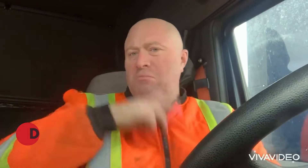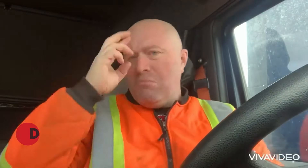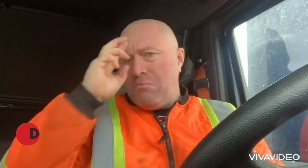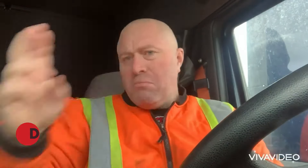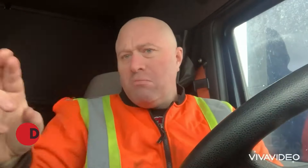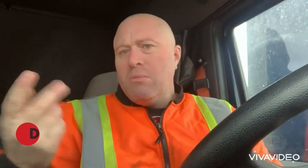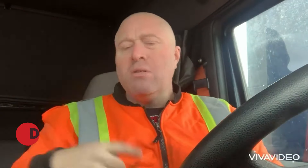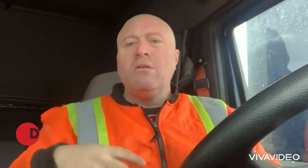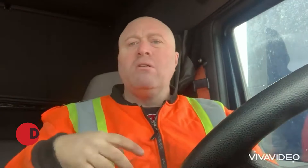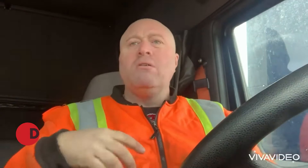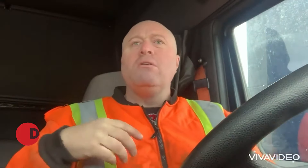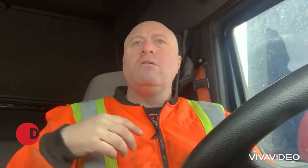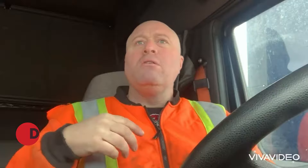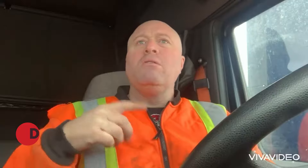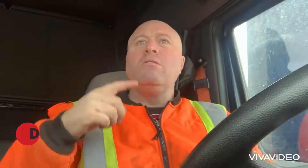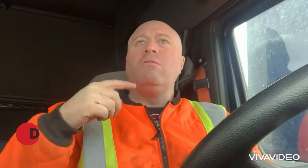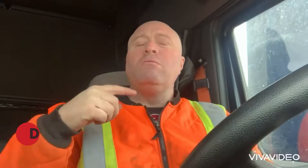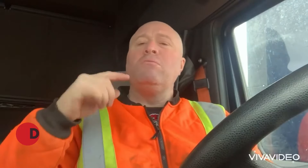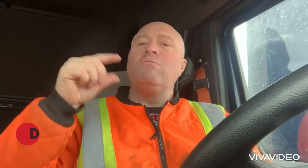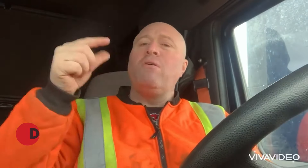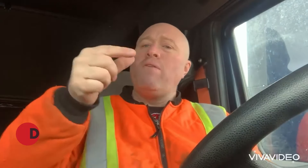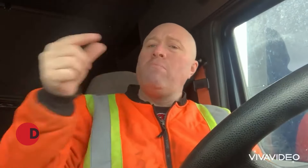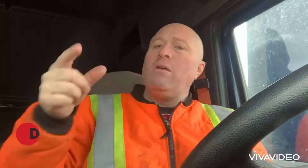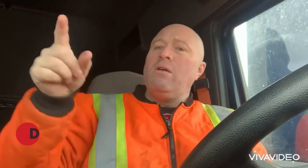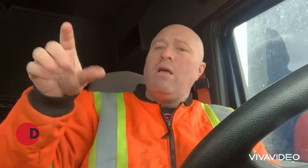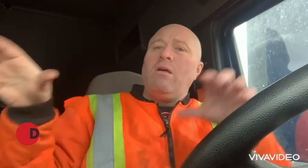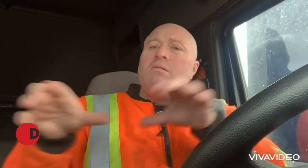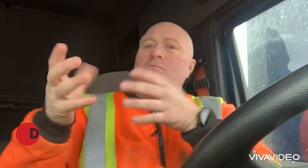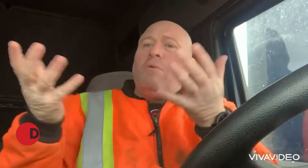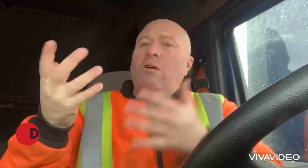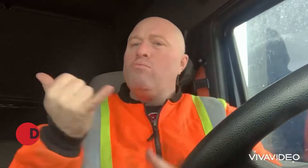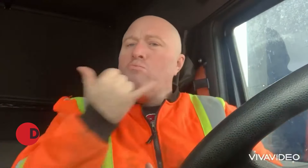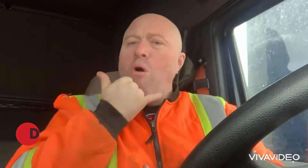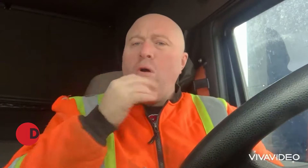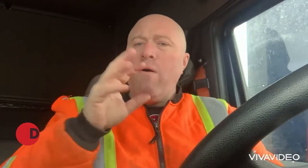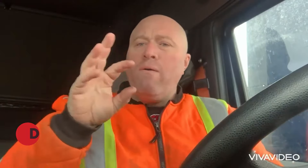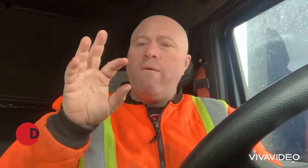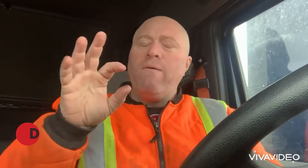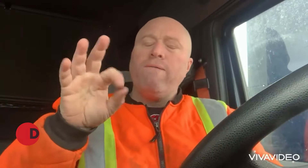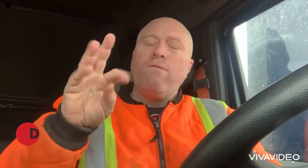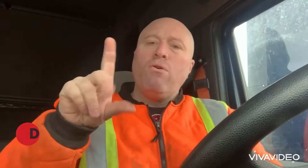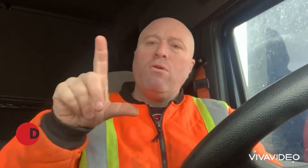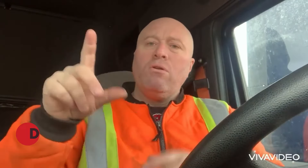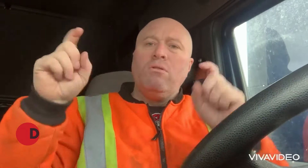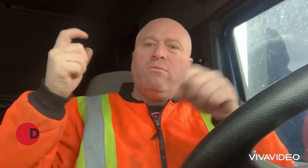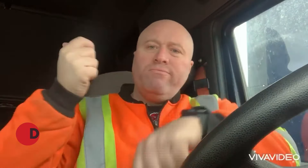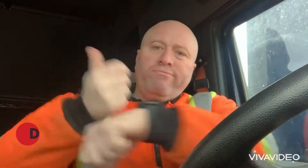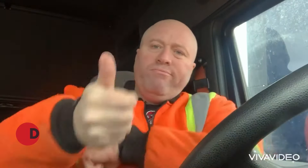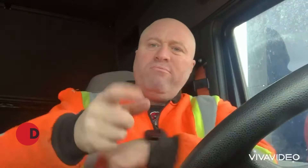we respect their choice. The government is wrong to force truckers to get vaccinated to be